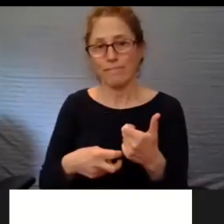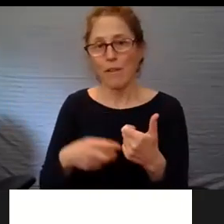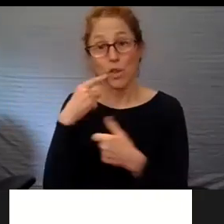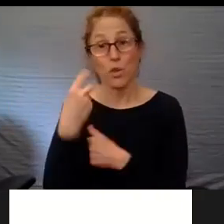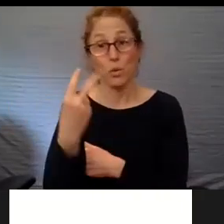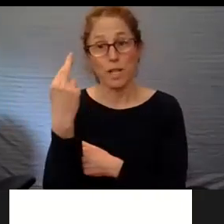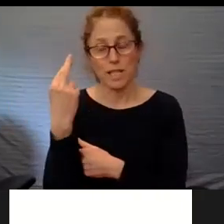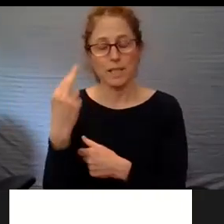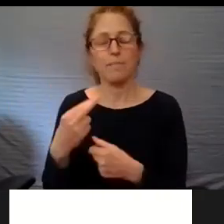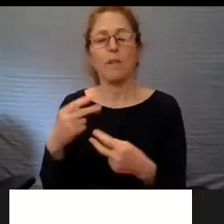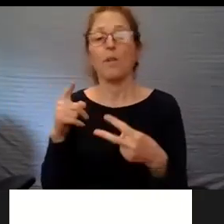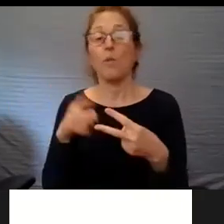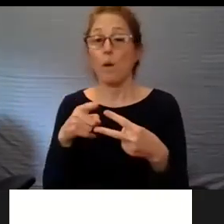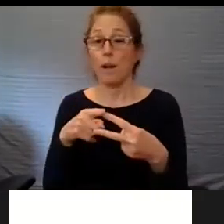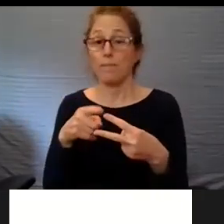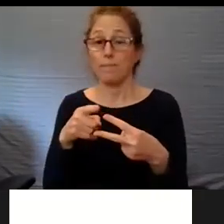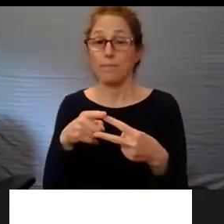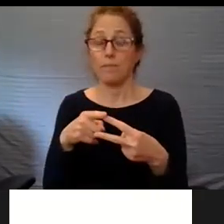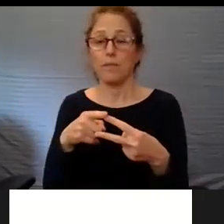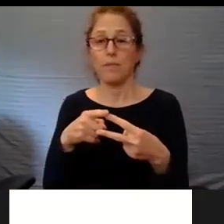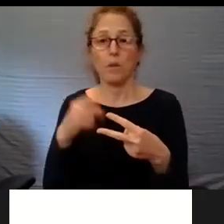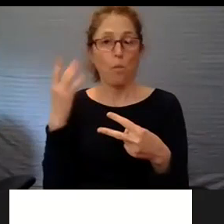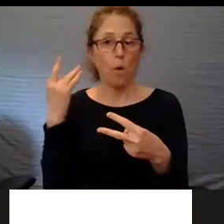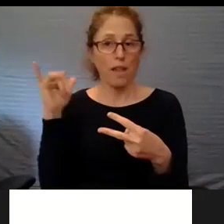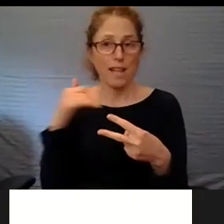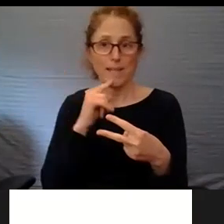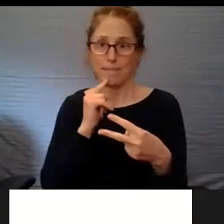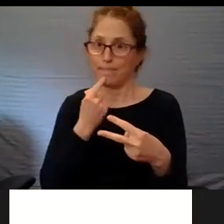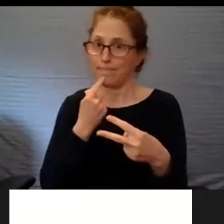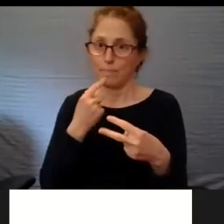One reasons why that's a serious problem, I think, is that --